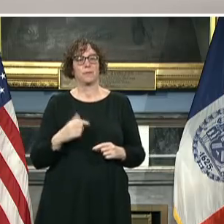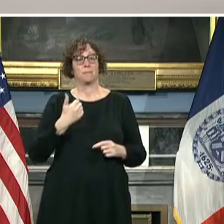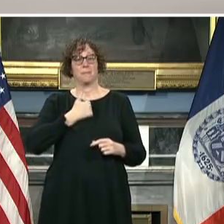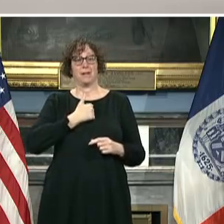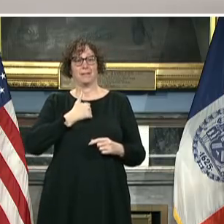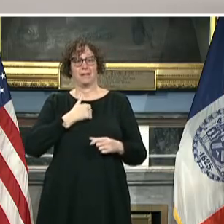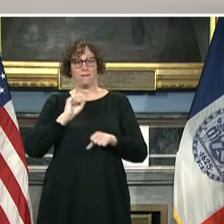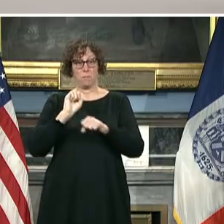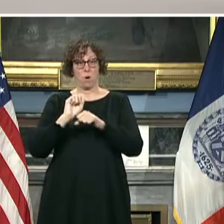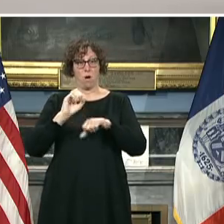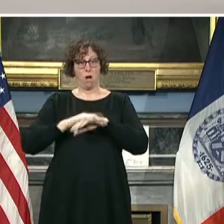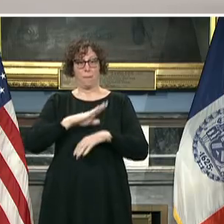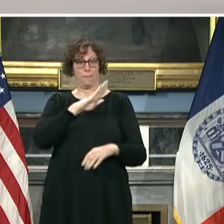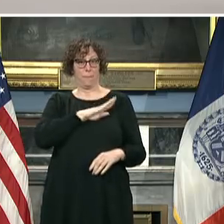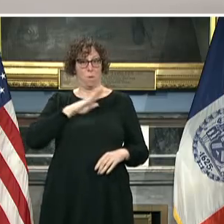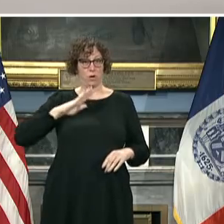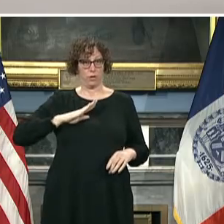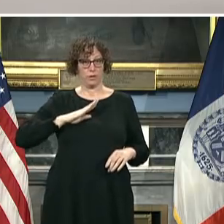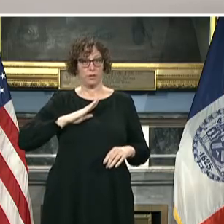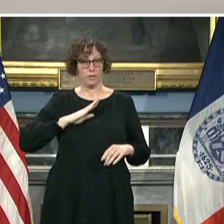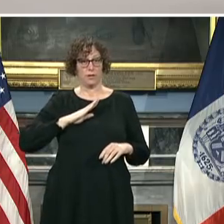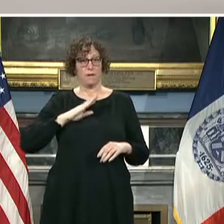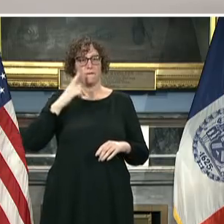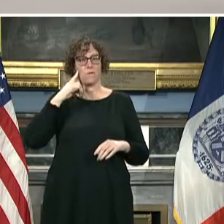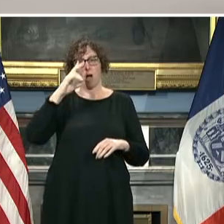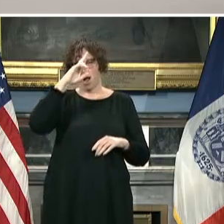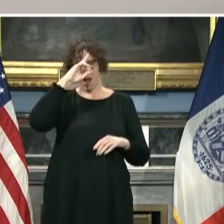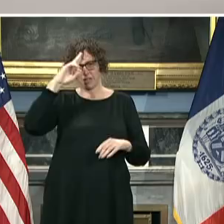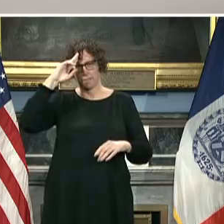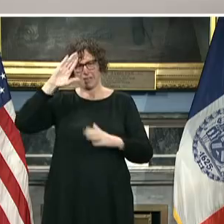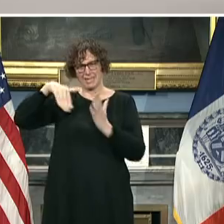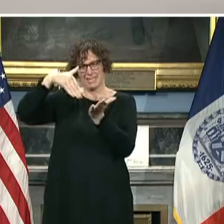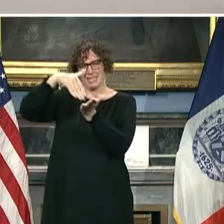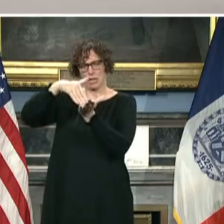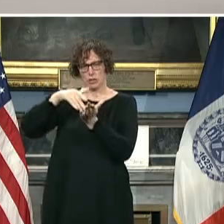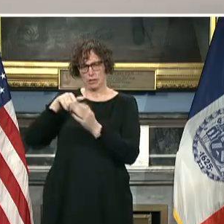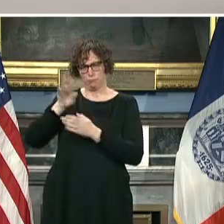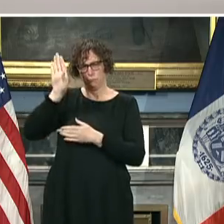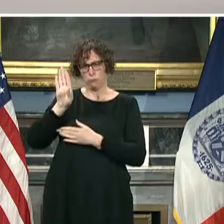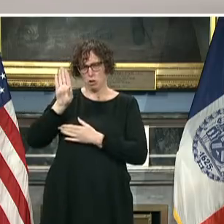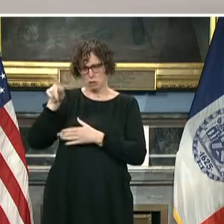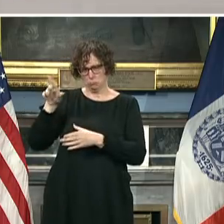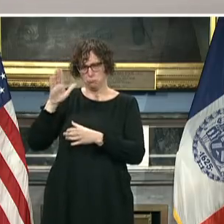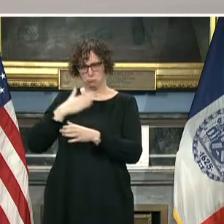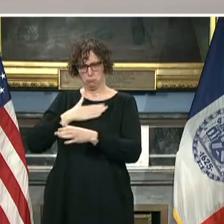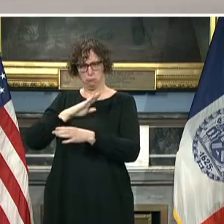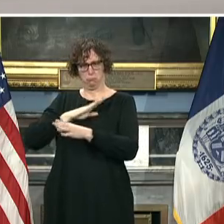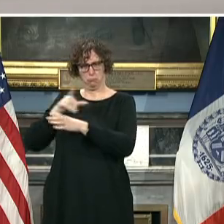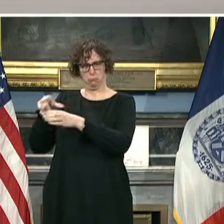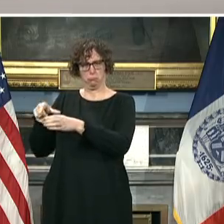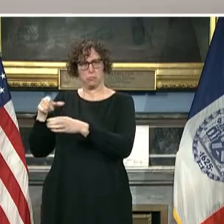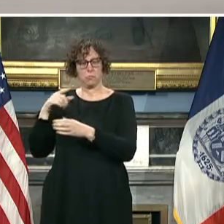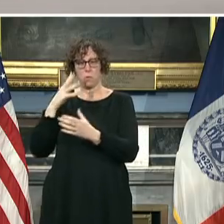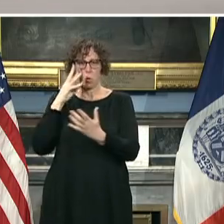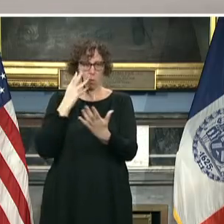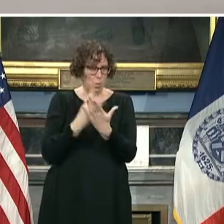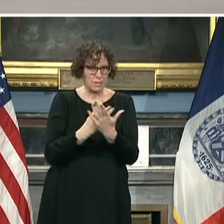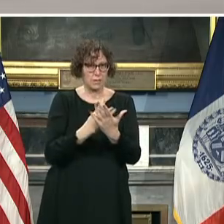HOSPITAL CENTER AND SO I'VE GOT TO SEE FIRST HAND THE TRAGEDY THAT'S GOING ON OVER T AHEREND WE WILL DO ANYTHING